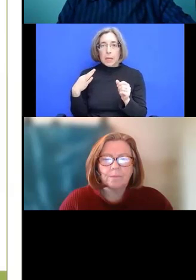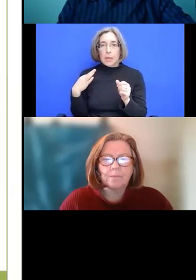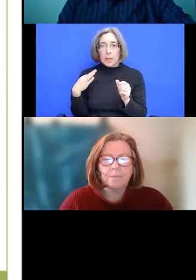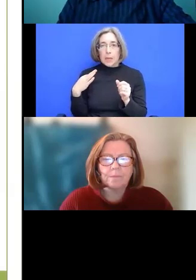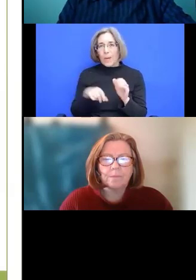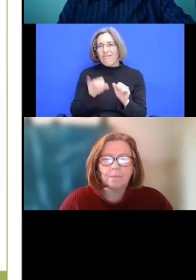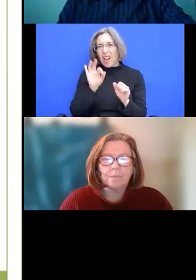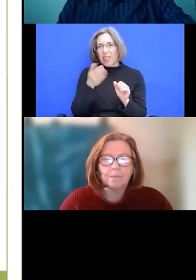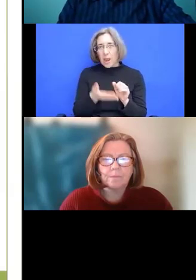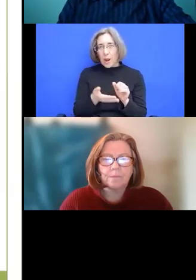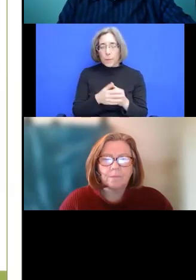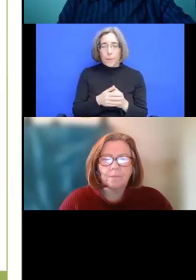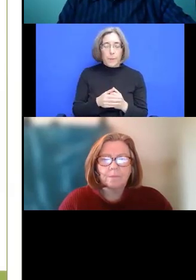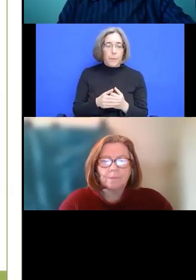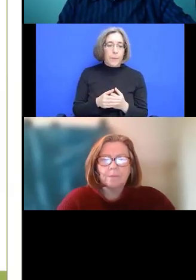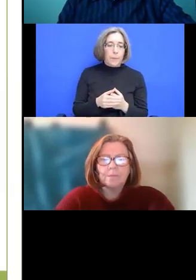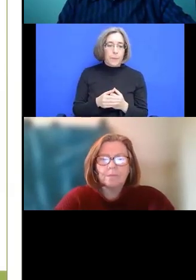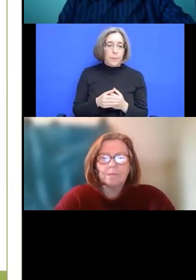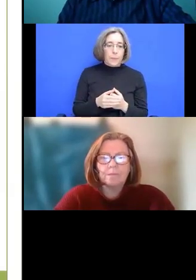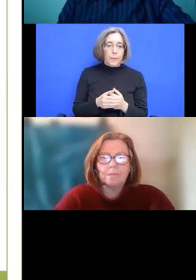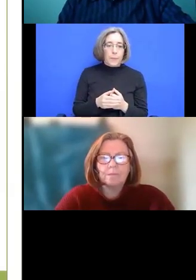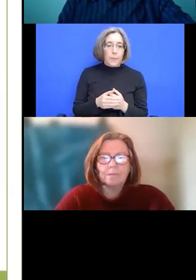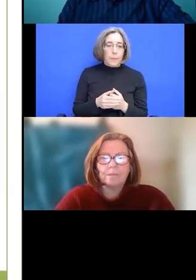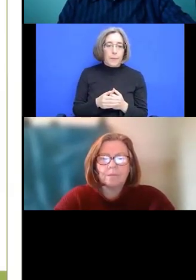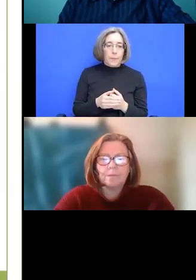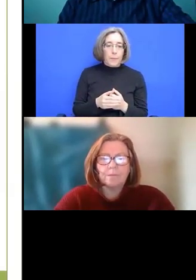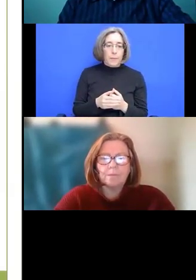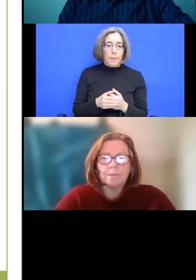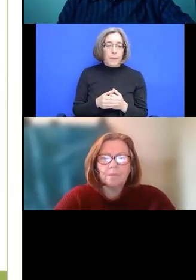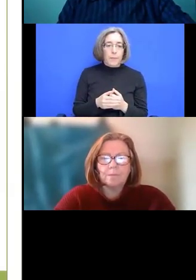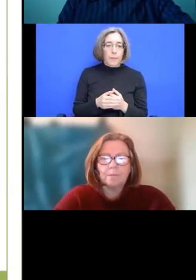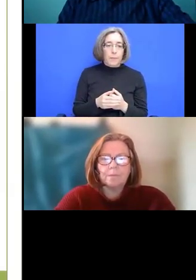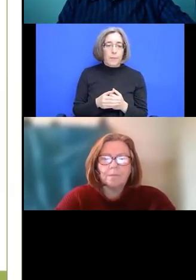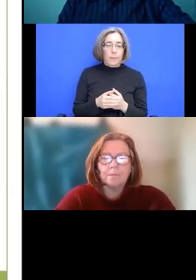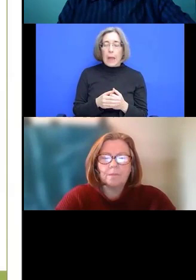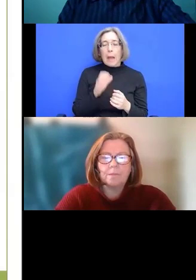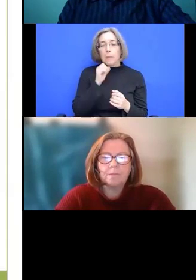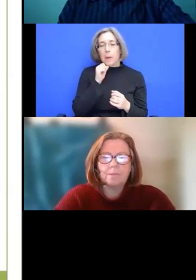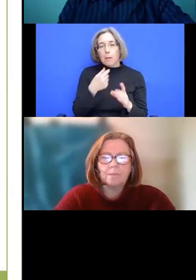And there's a lot that goes into that so we won't spend too much time on that, but just know that this is one place